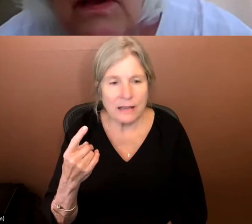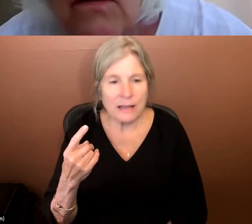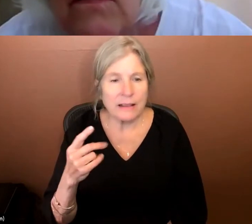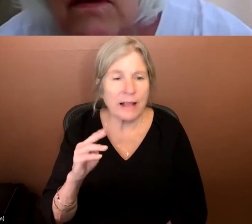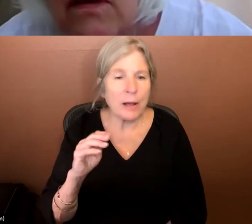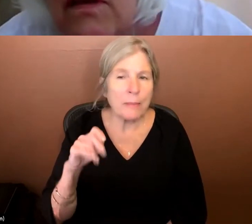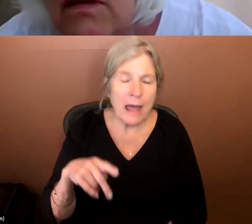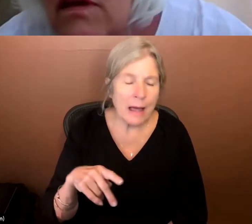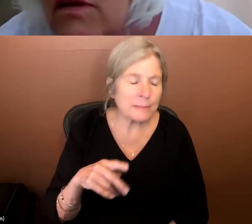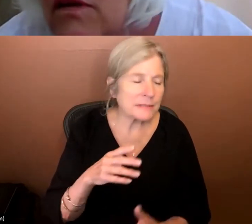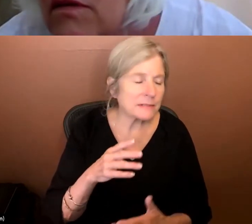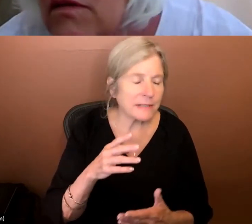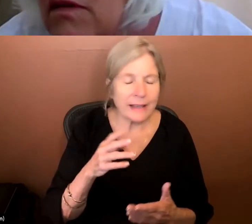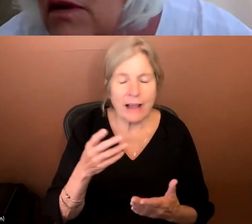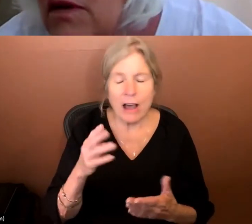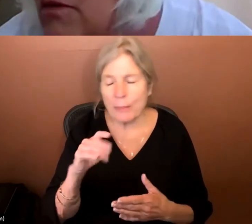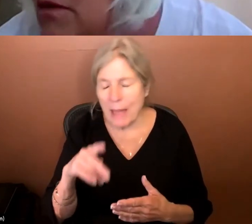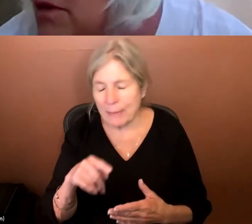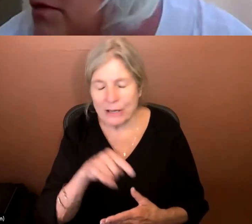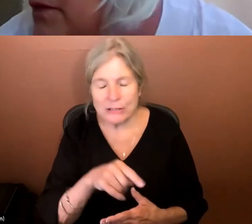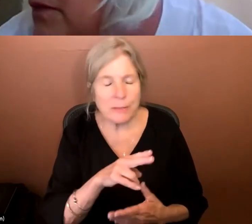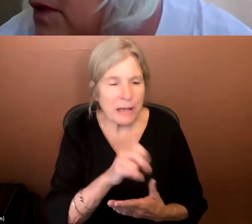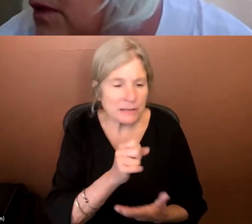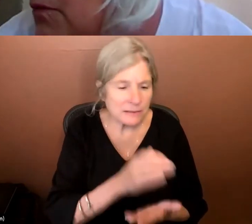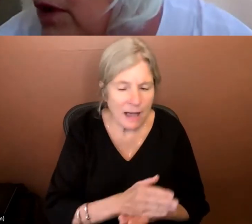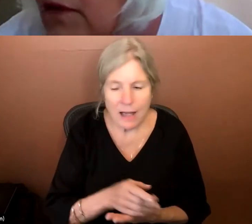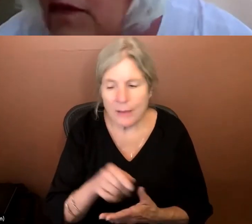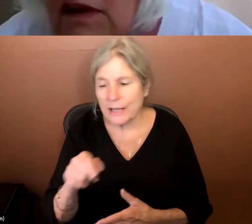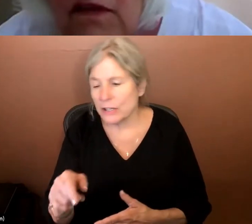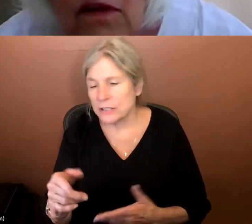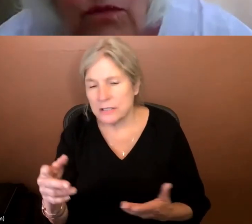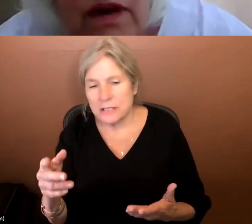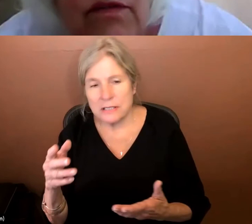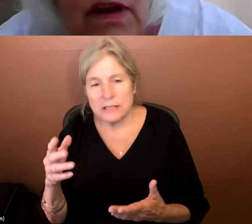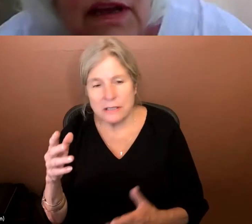here's a BART station or whatever it